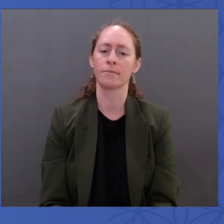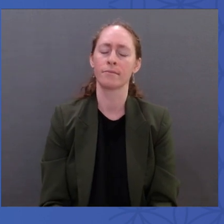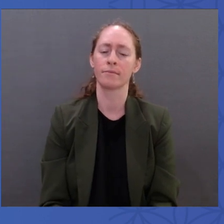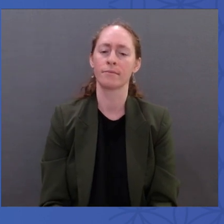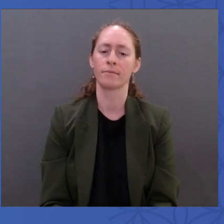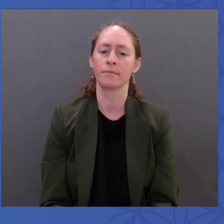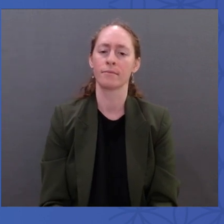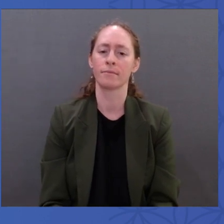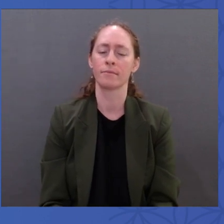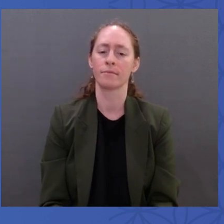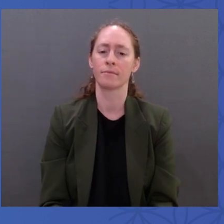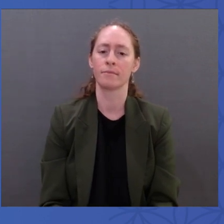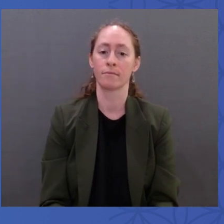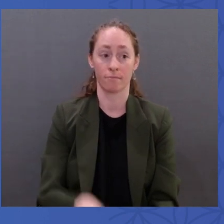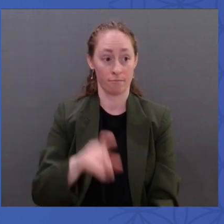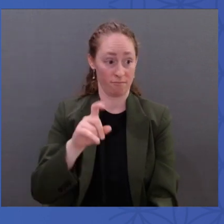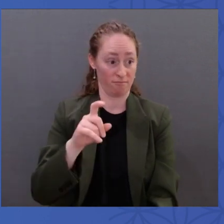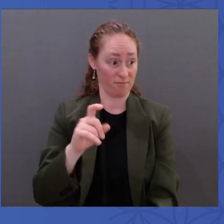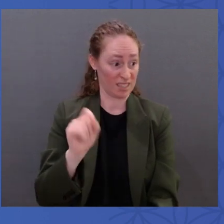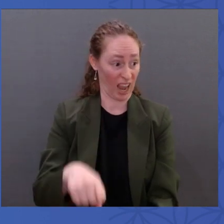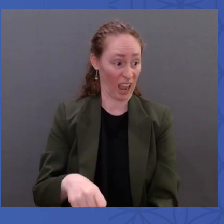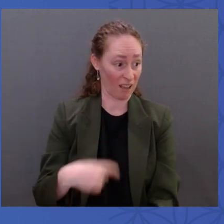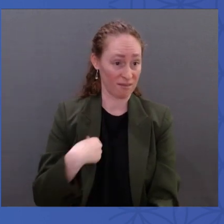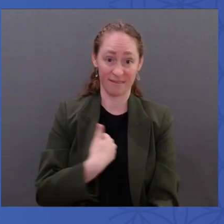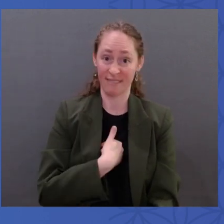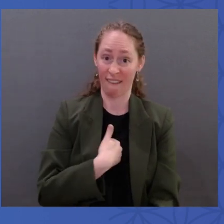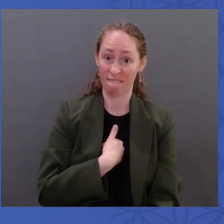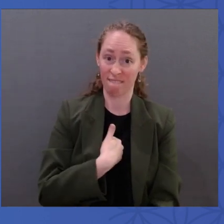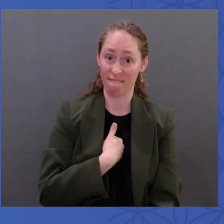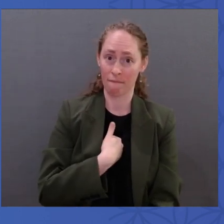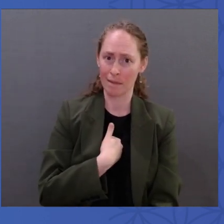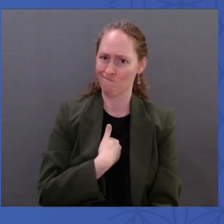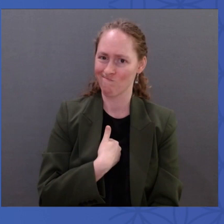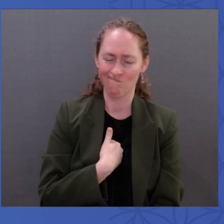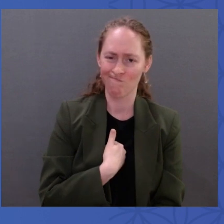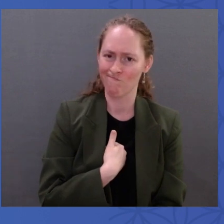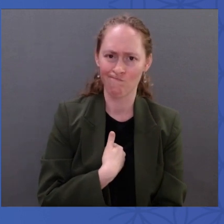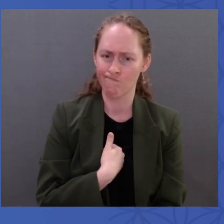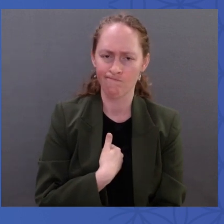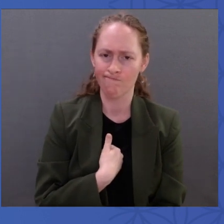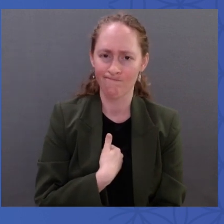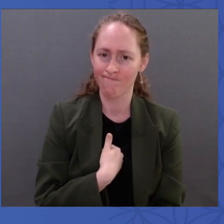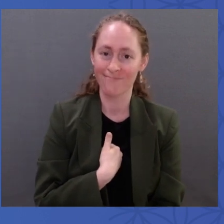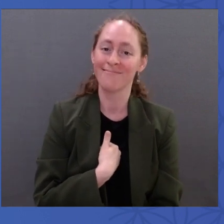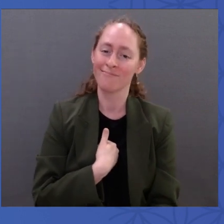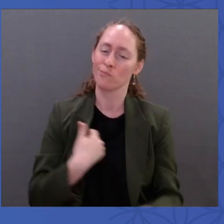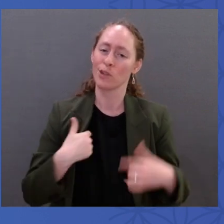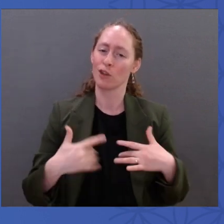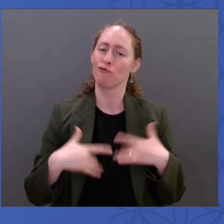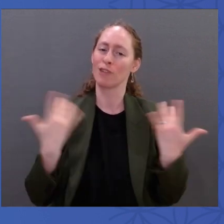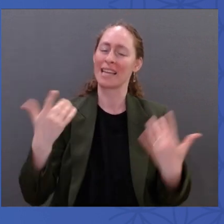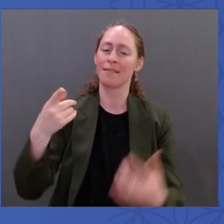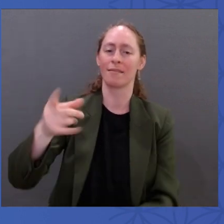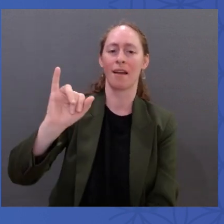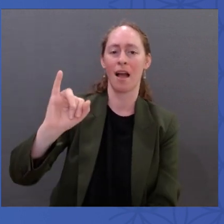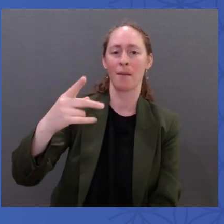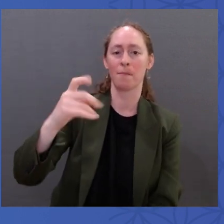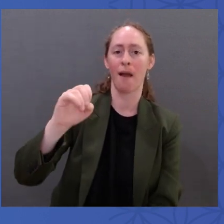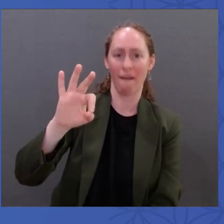I am therefore pleased that IPS emphasizes the inclusive participation of countries across the region to promote prosperity,